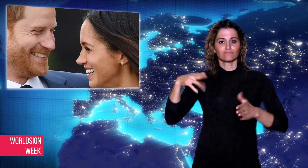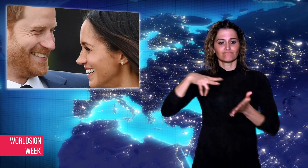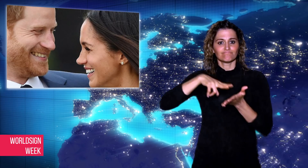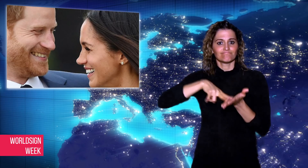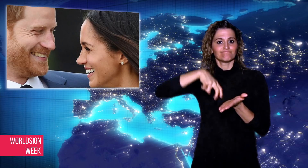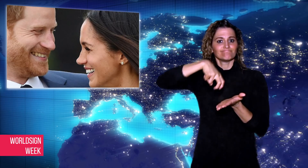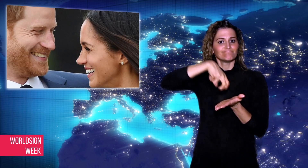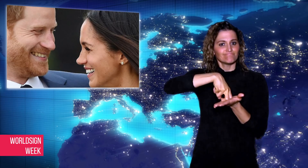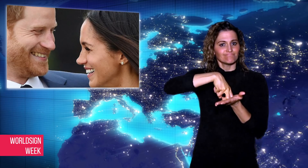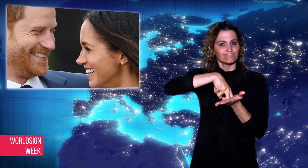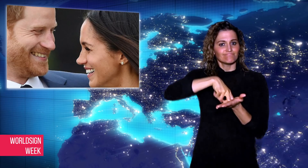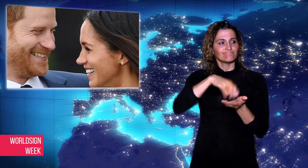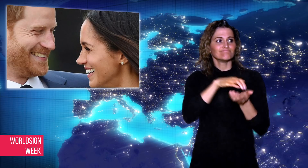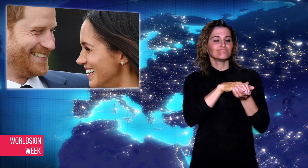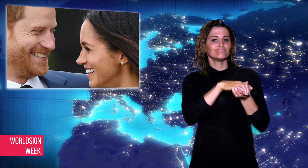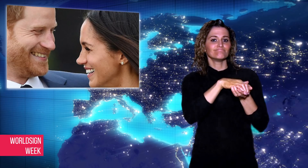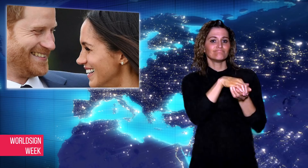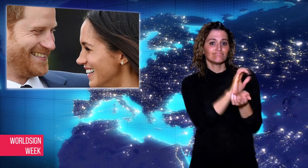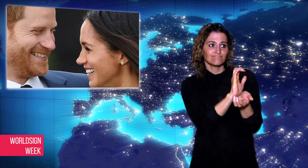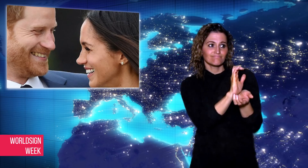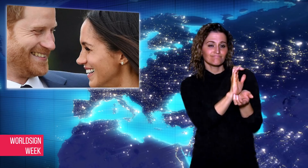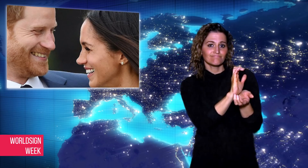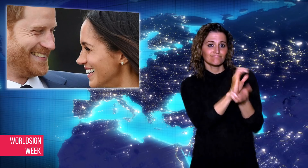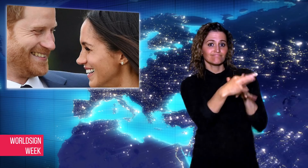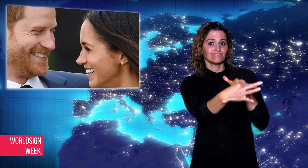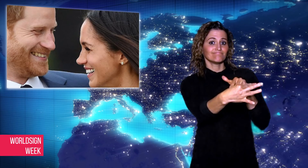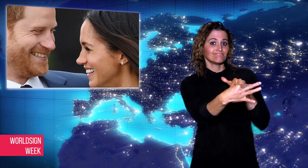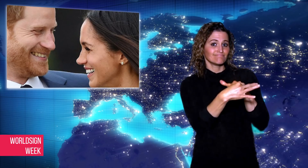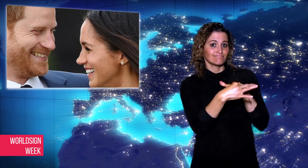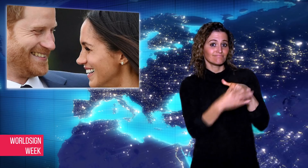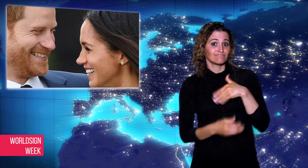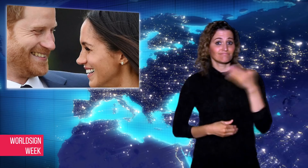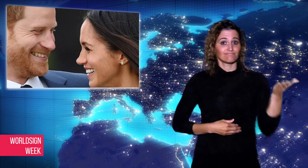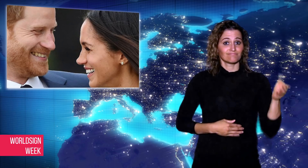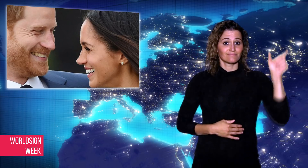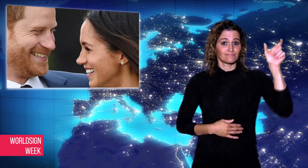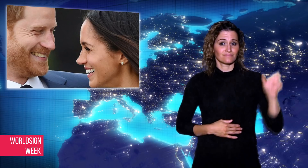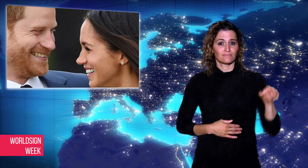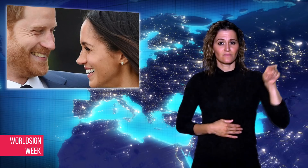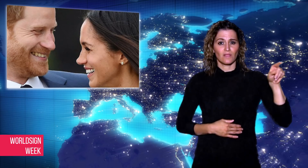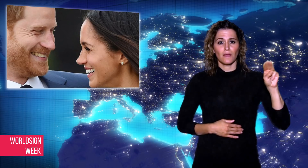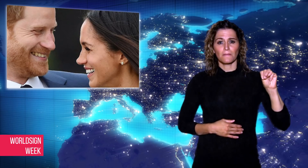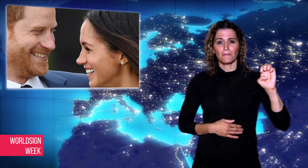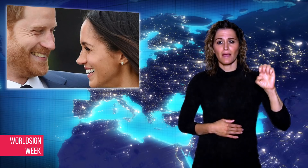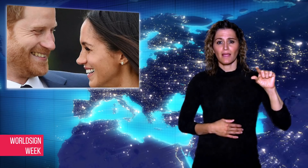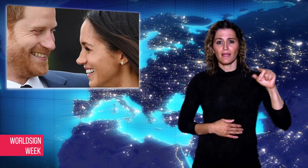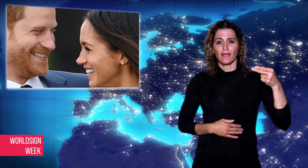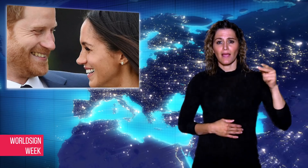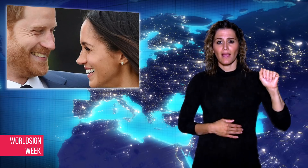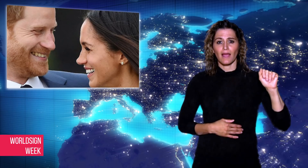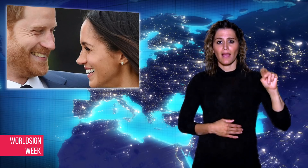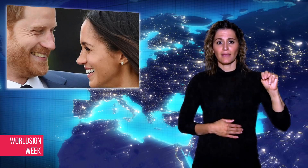fiancee, Meghan Markel, announced their